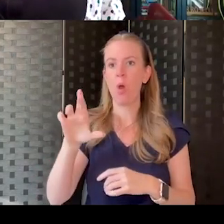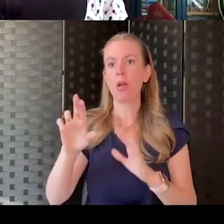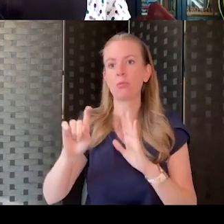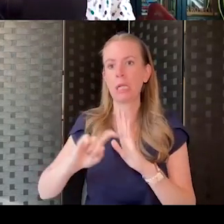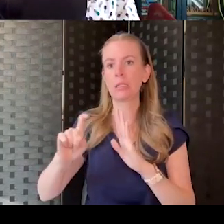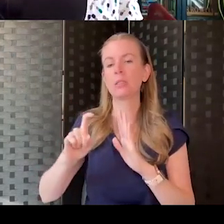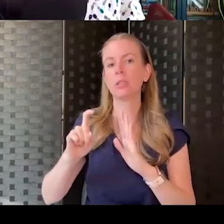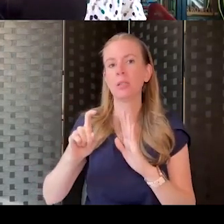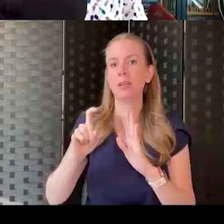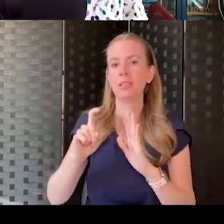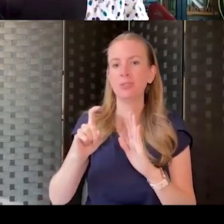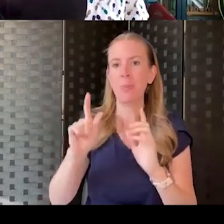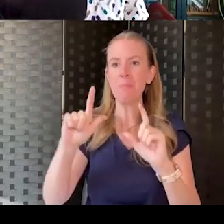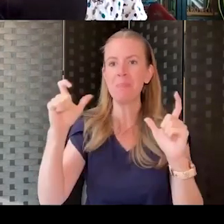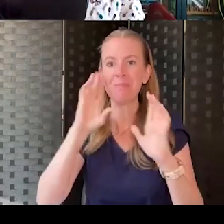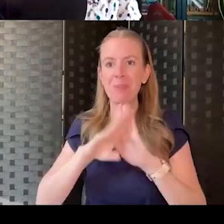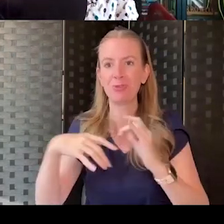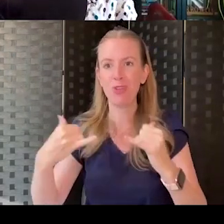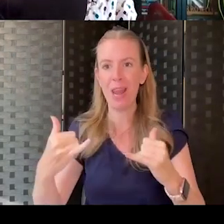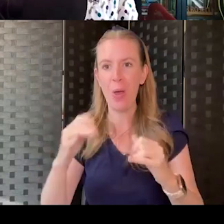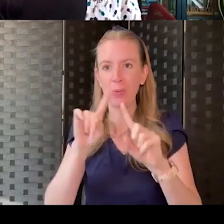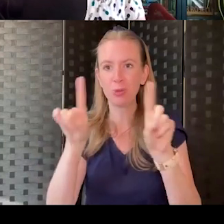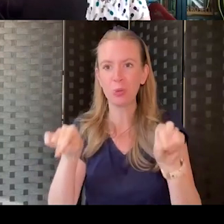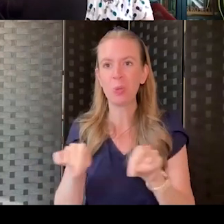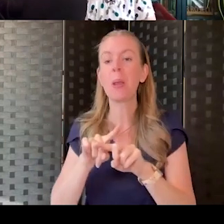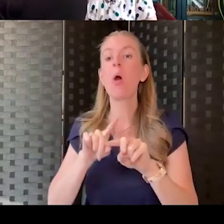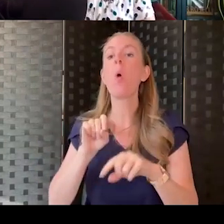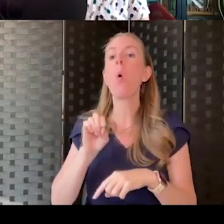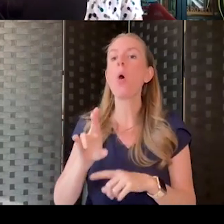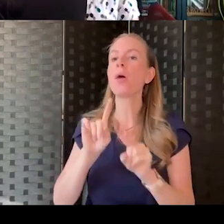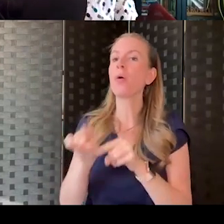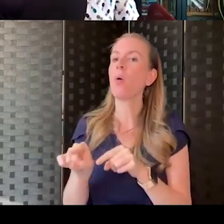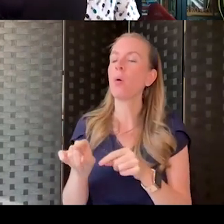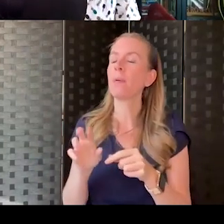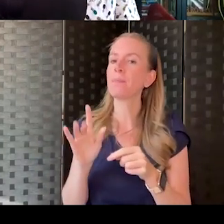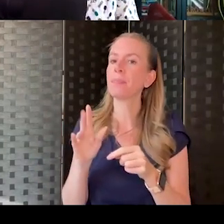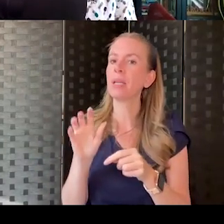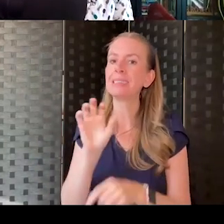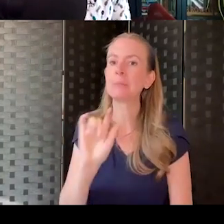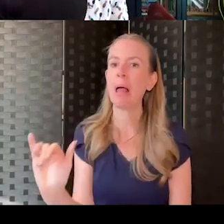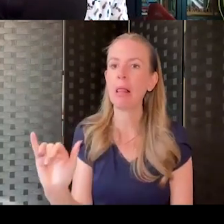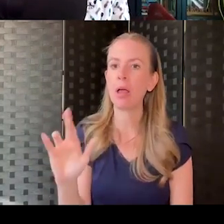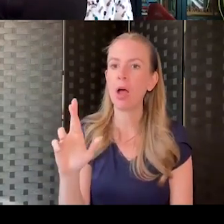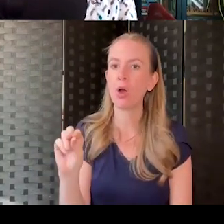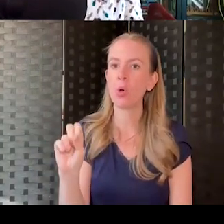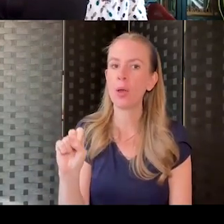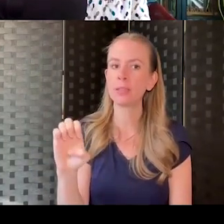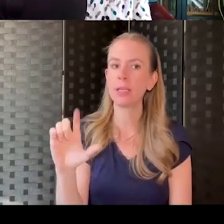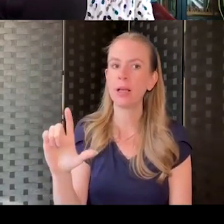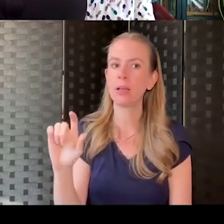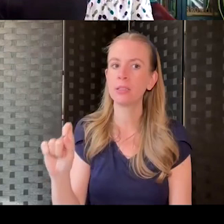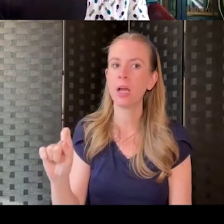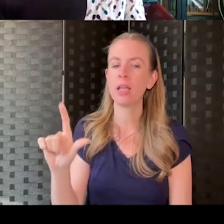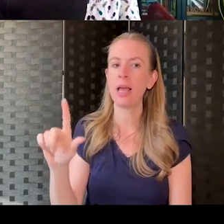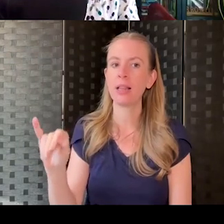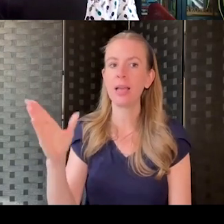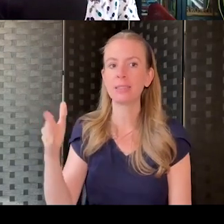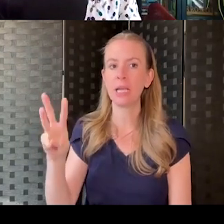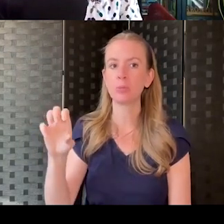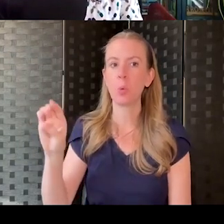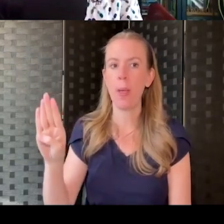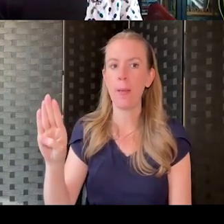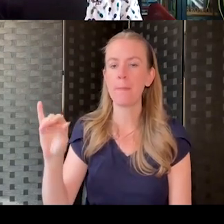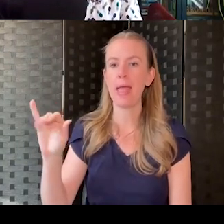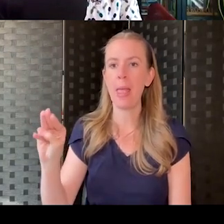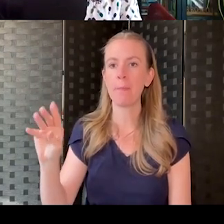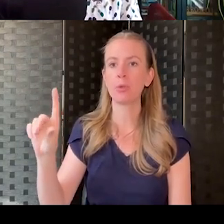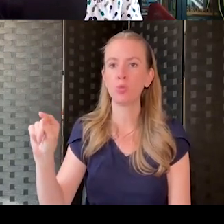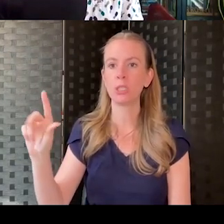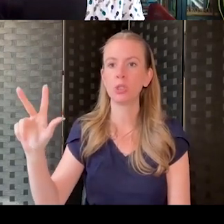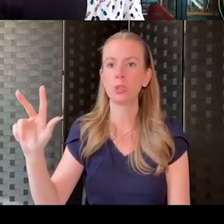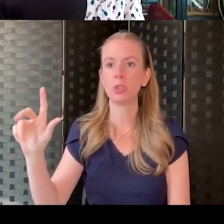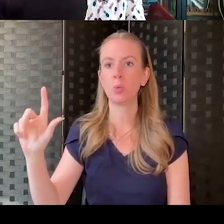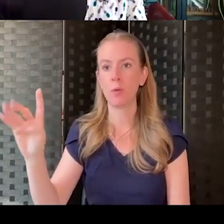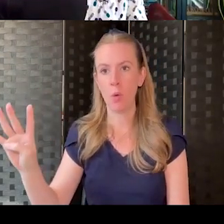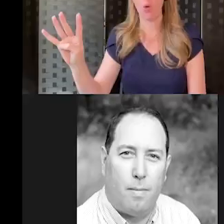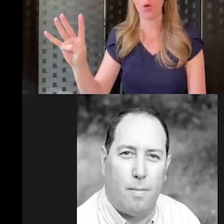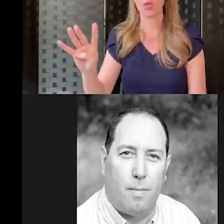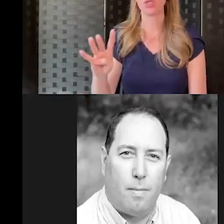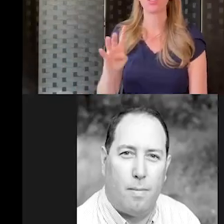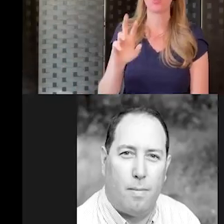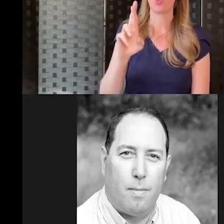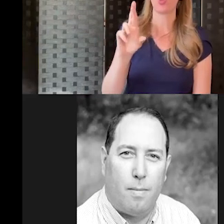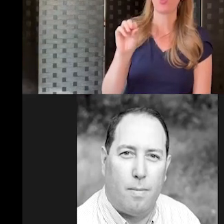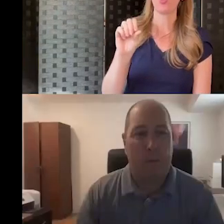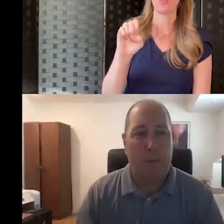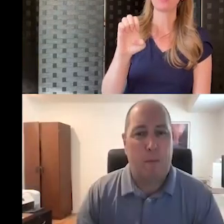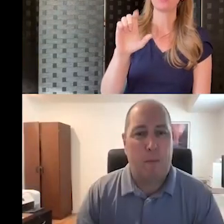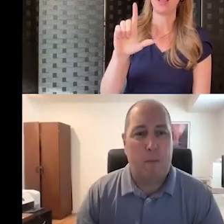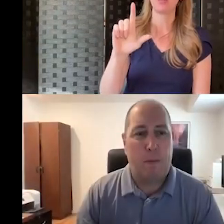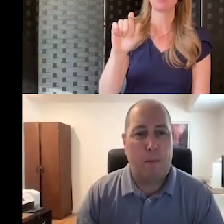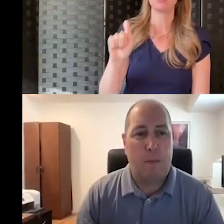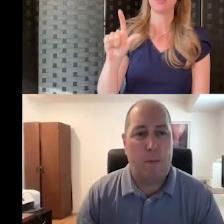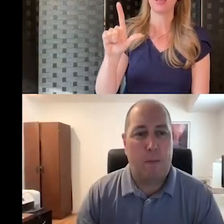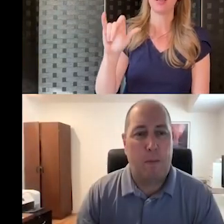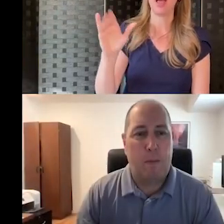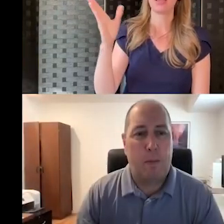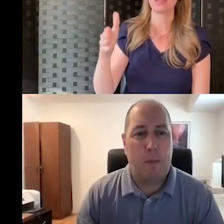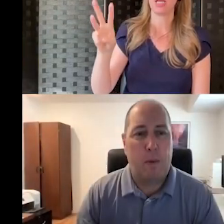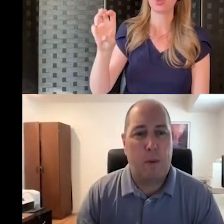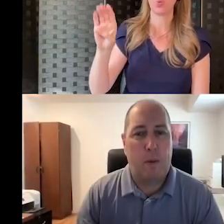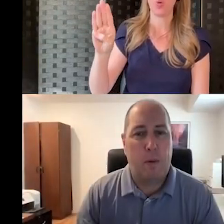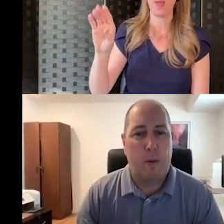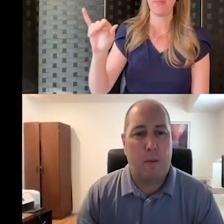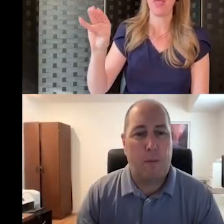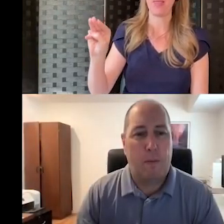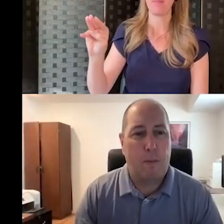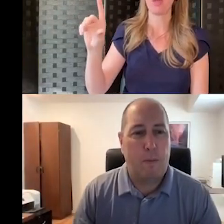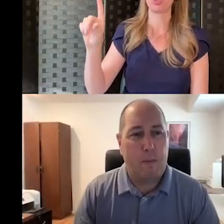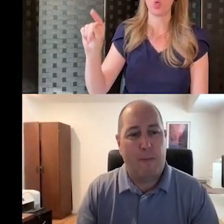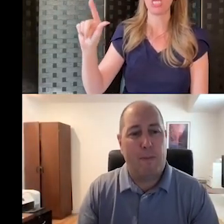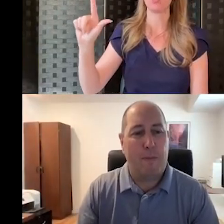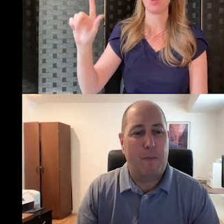ideally most of your screen right now, or go to spell it out out, I am panicked checking my